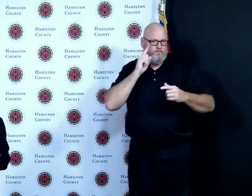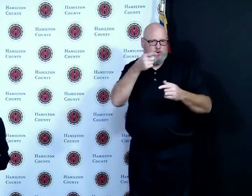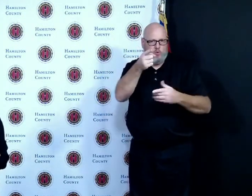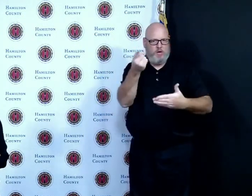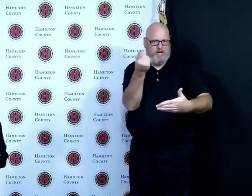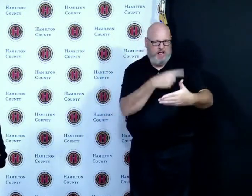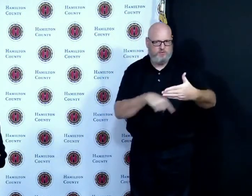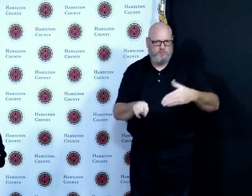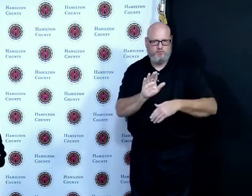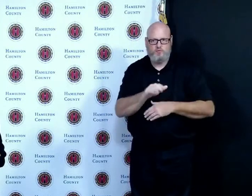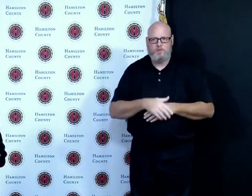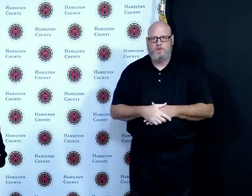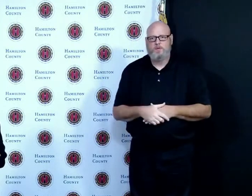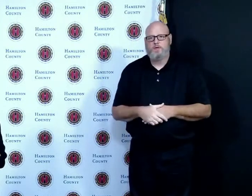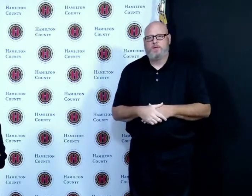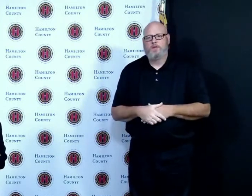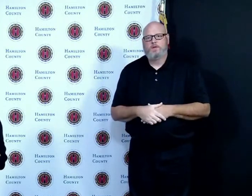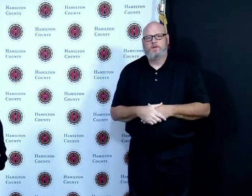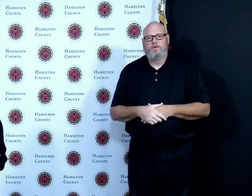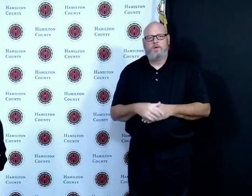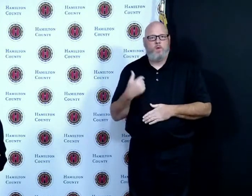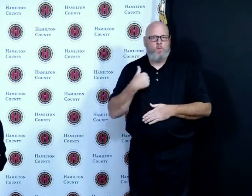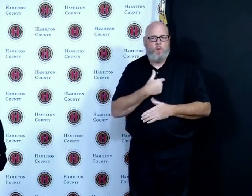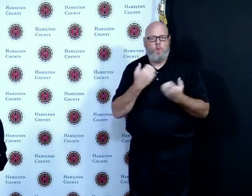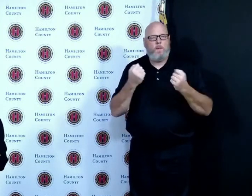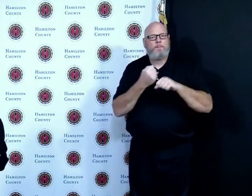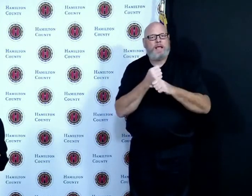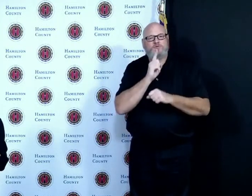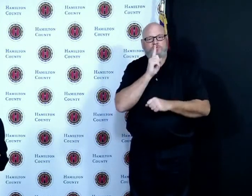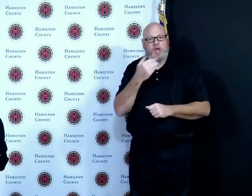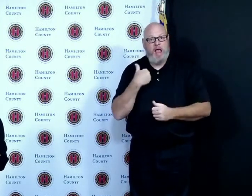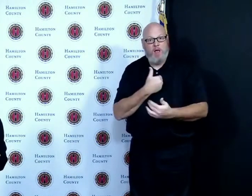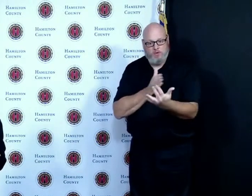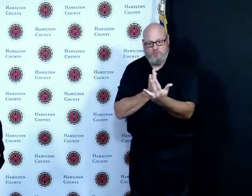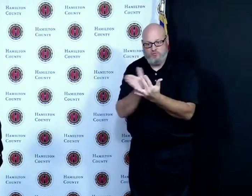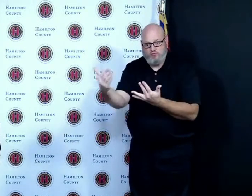need for us to continue to be cautious as we go about our lives and remember that we must